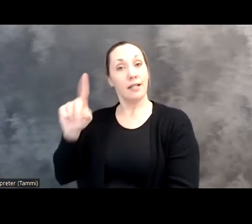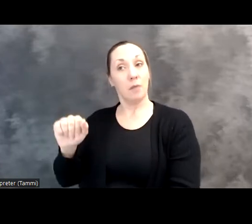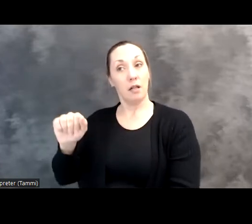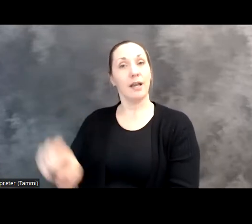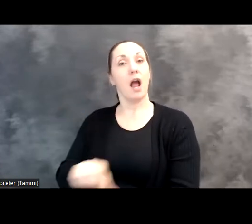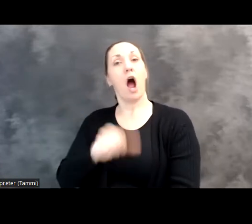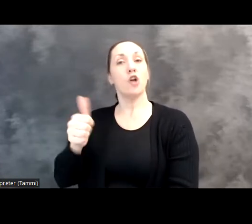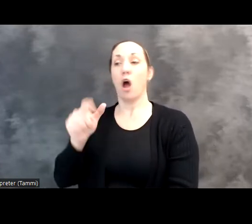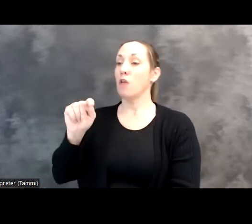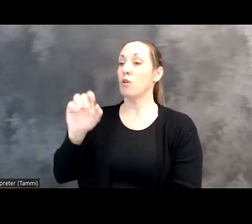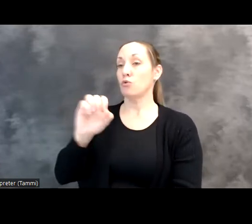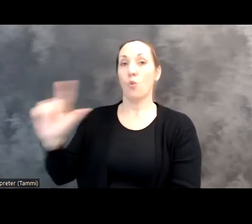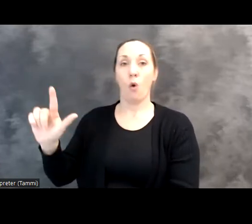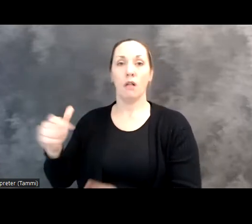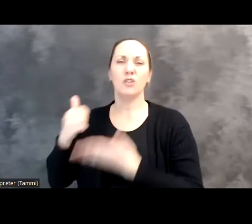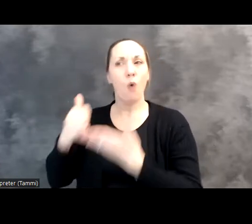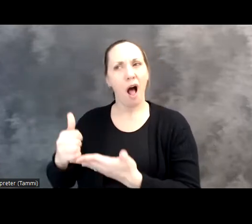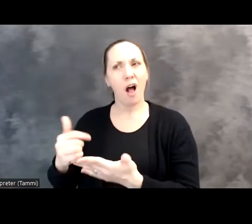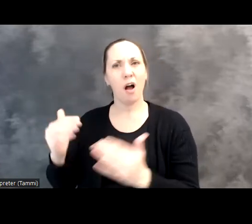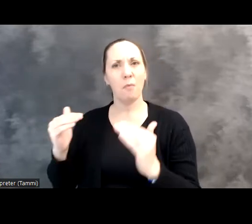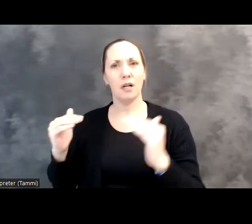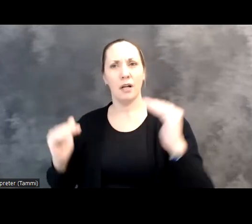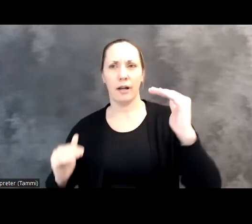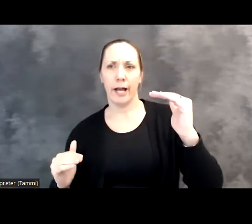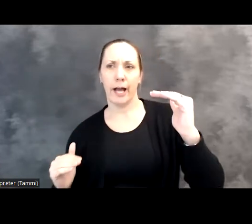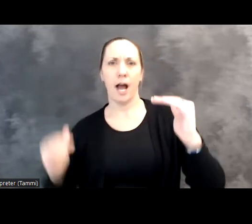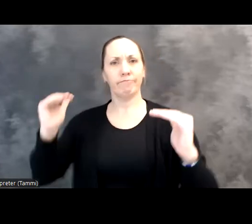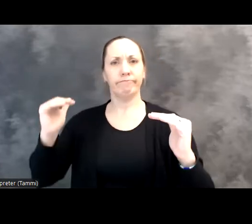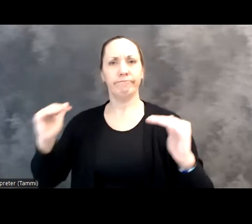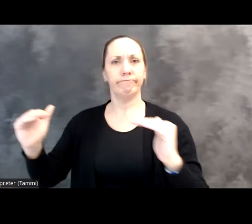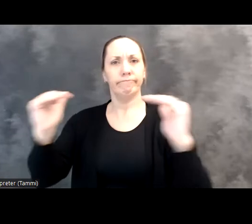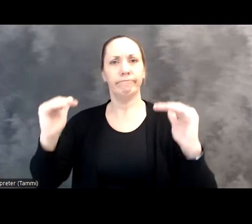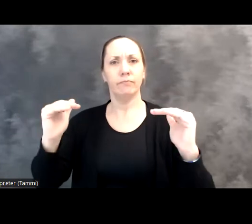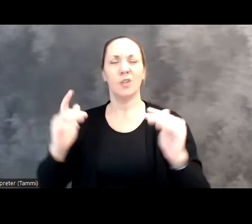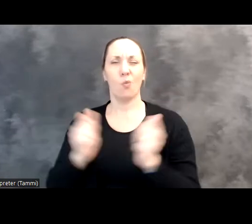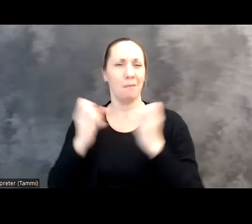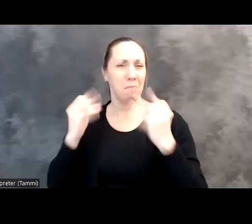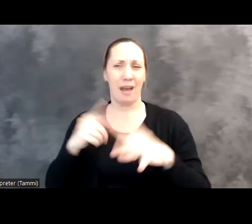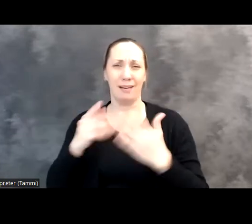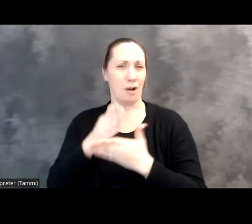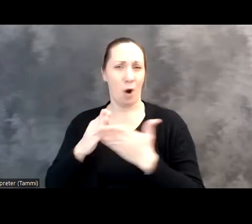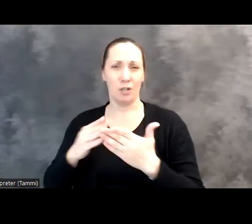really see it being